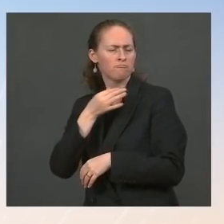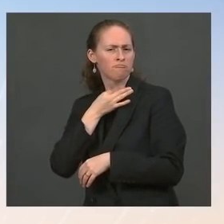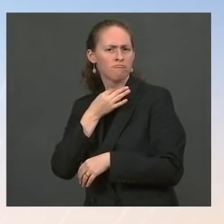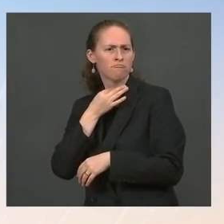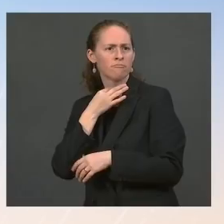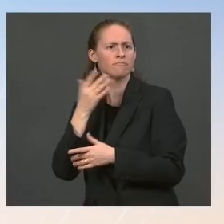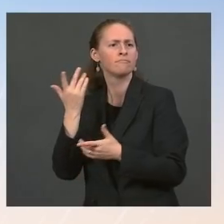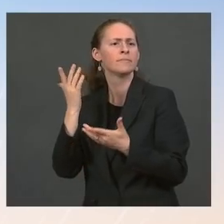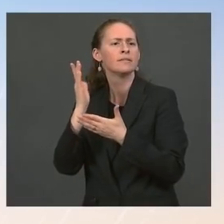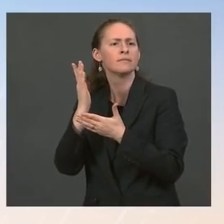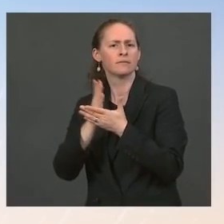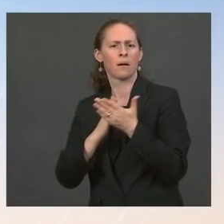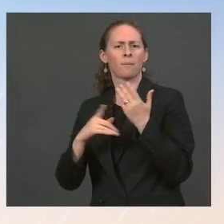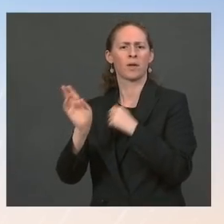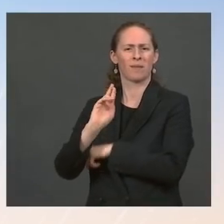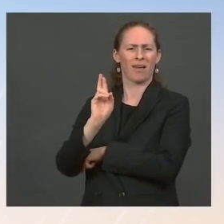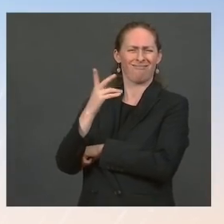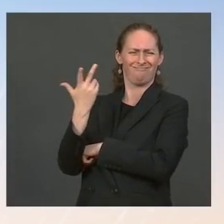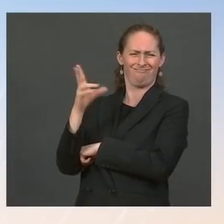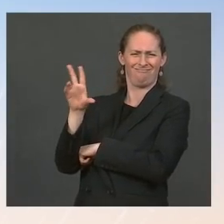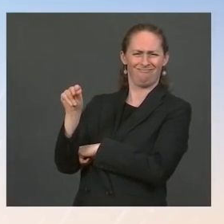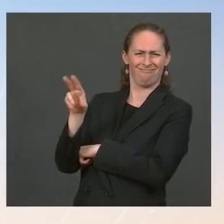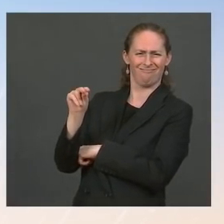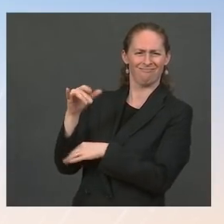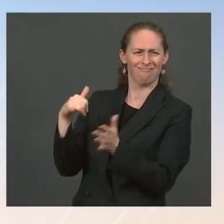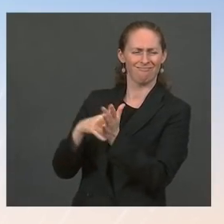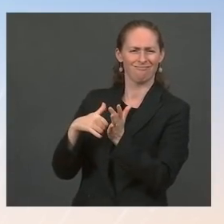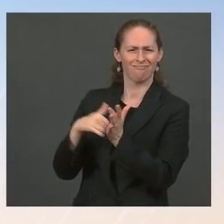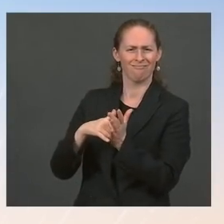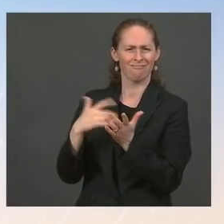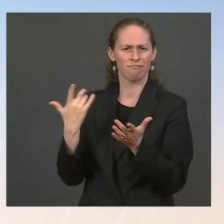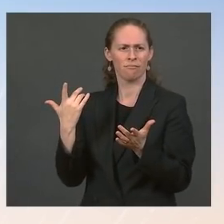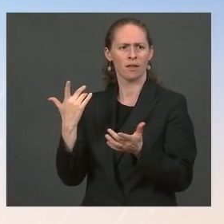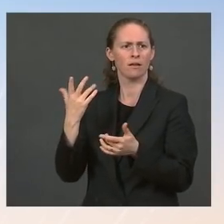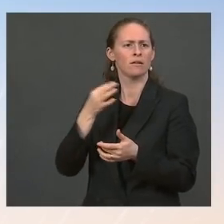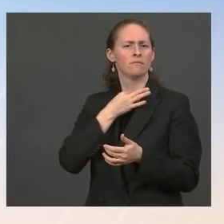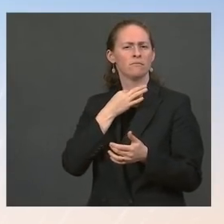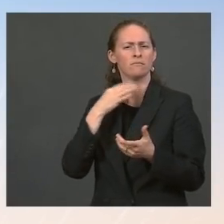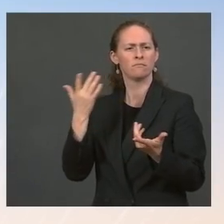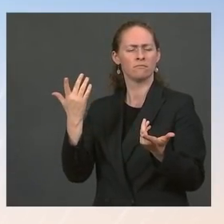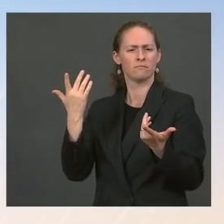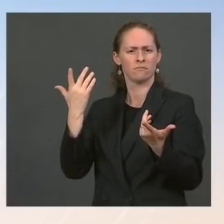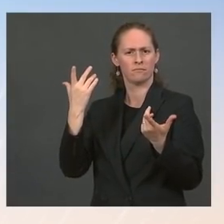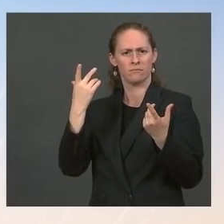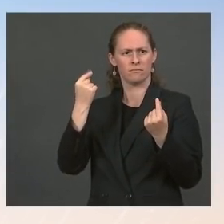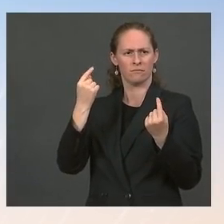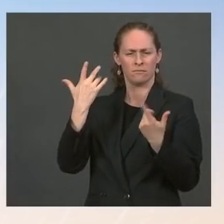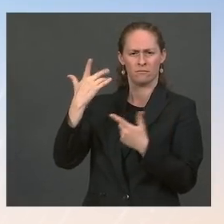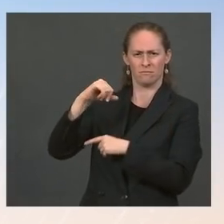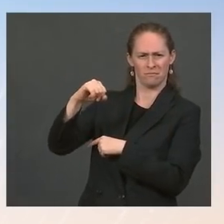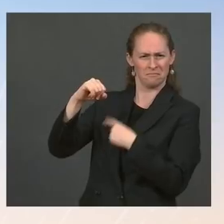to the proposal you've laid out, what's the sense from the White House in terms of the pushback against that or if they're concerned about the future of that proposal?